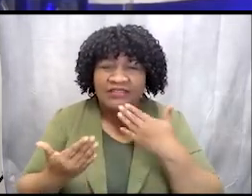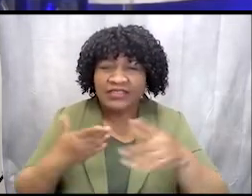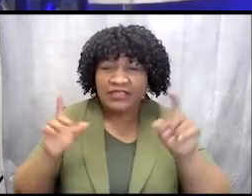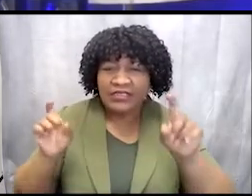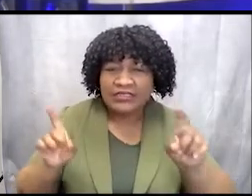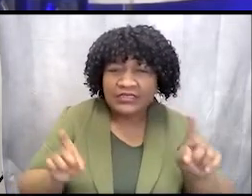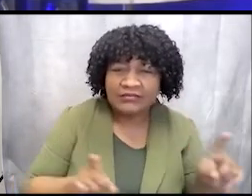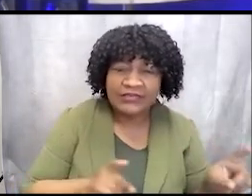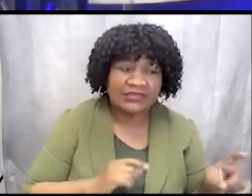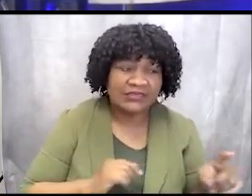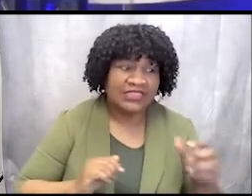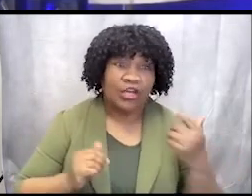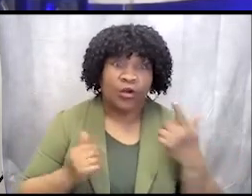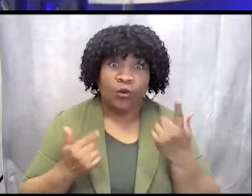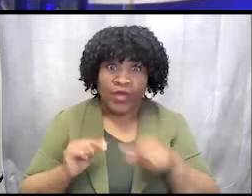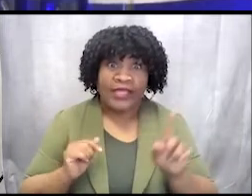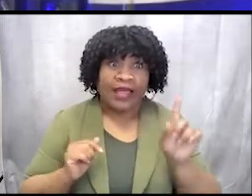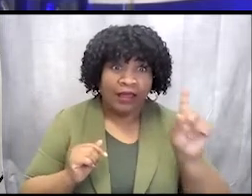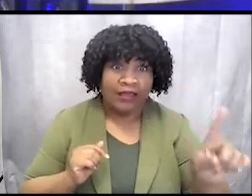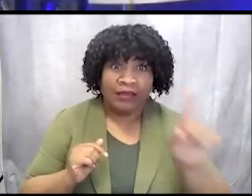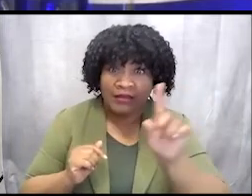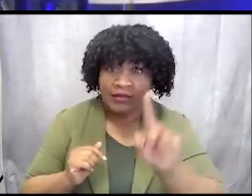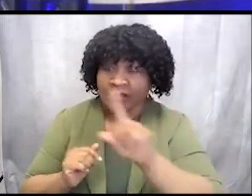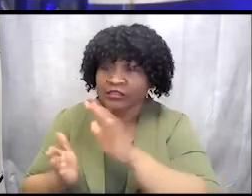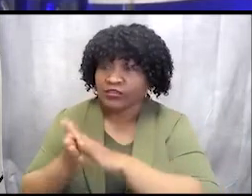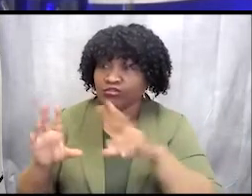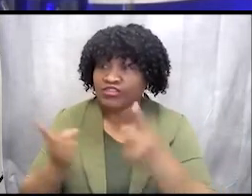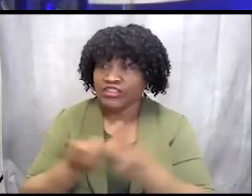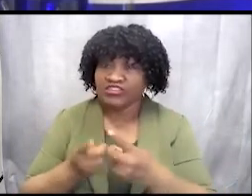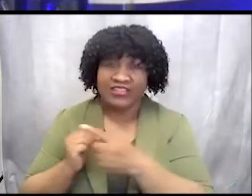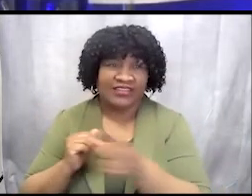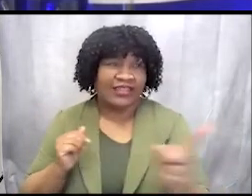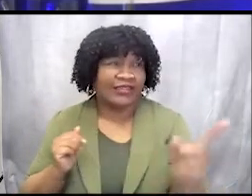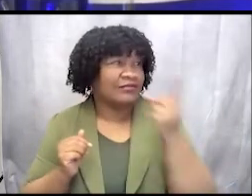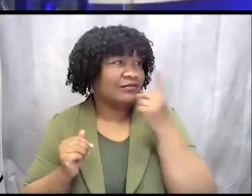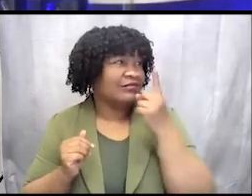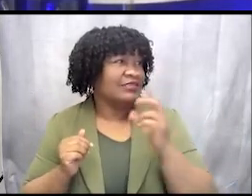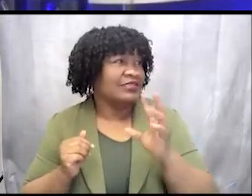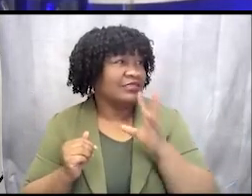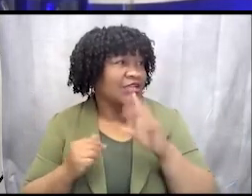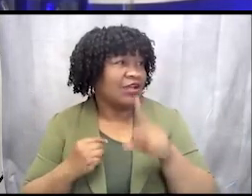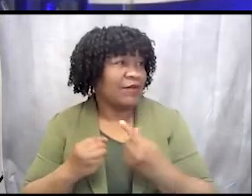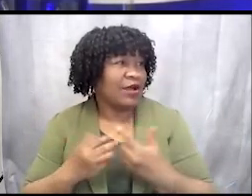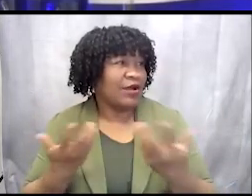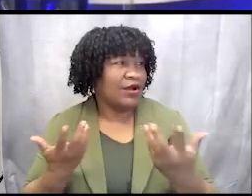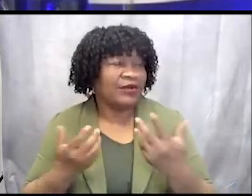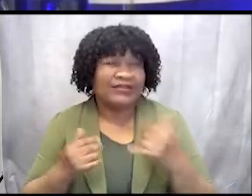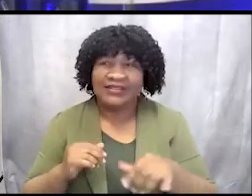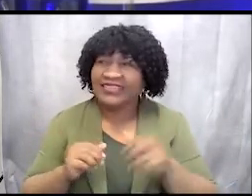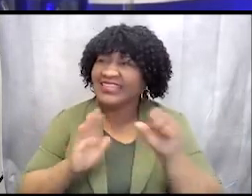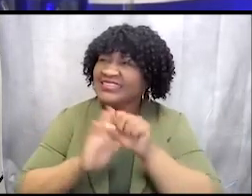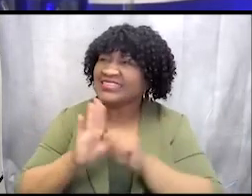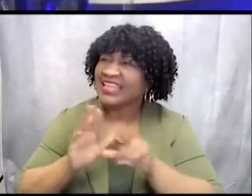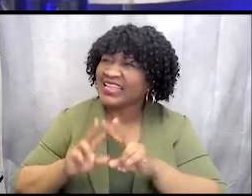and everywhere I go in school districts, people are always talking to me about the state assessments.